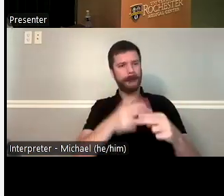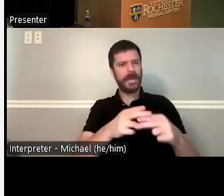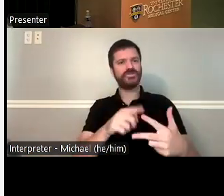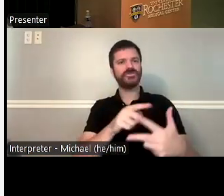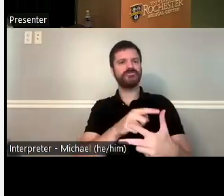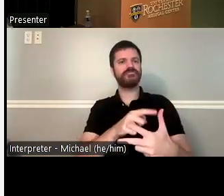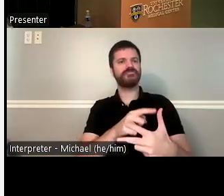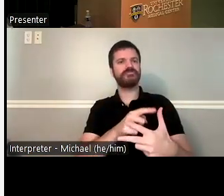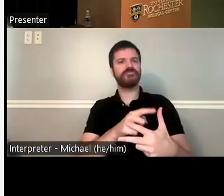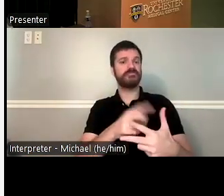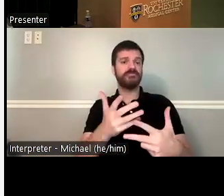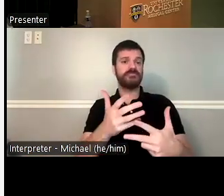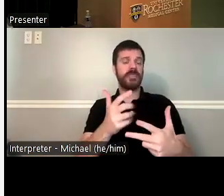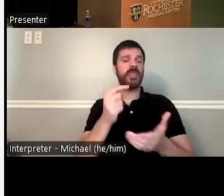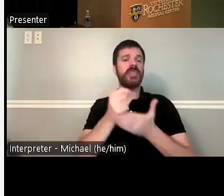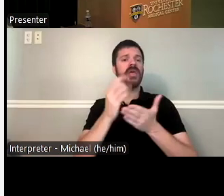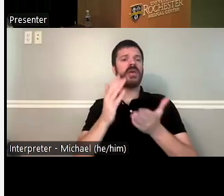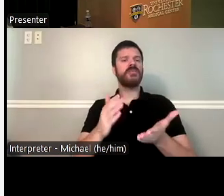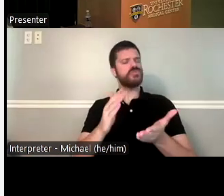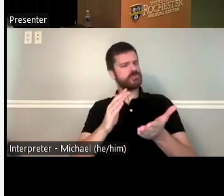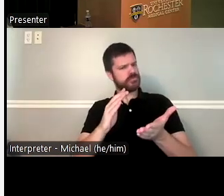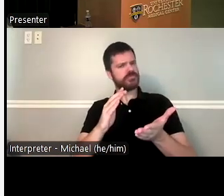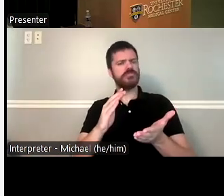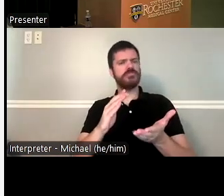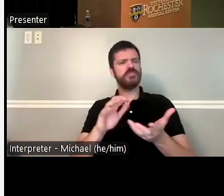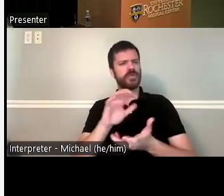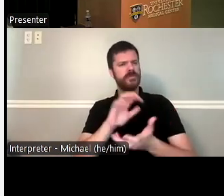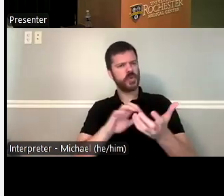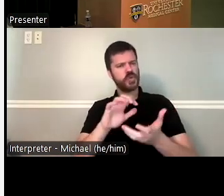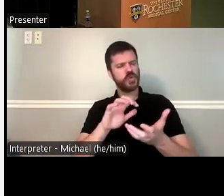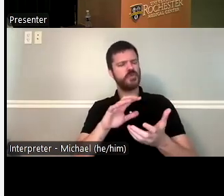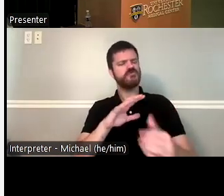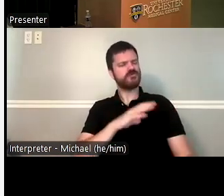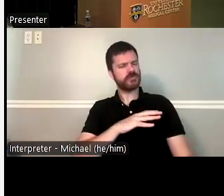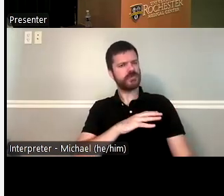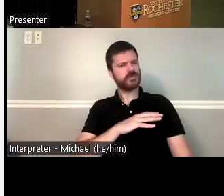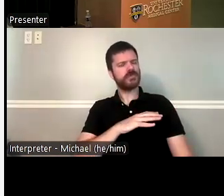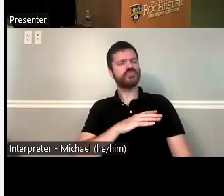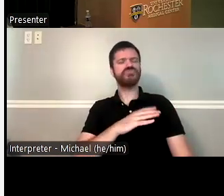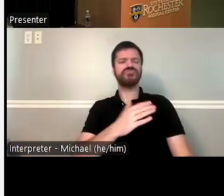the uh the therapist was a little confused and looked back again and say more about that well